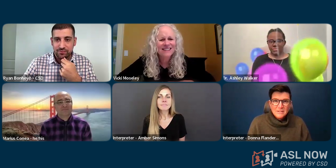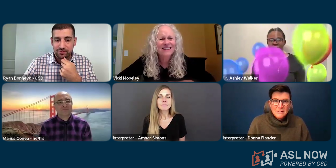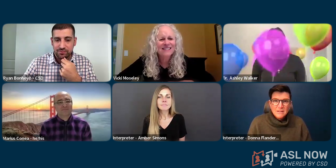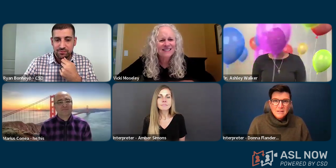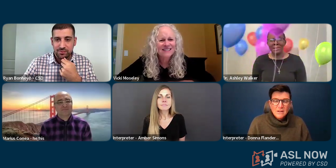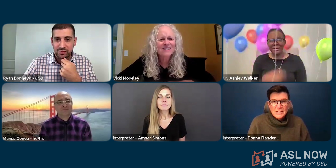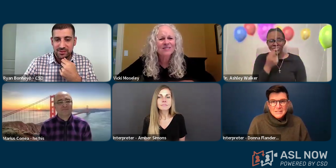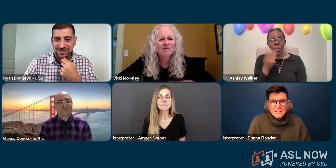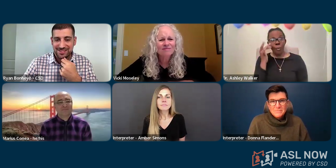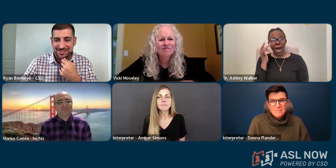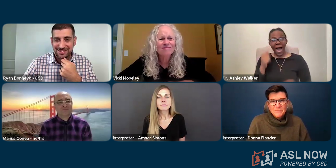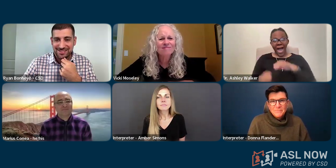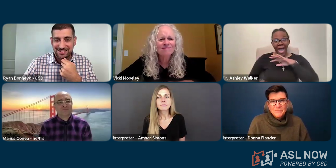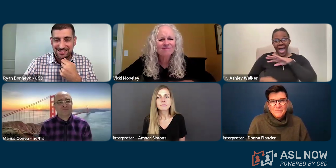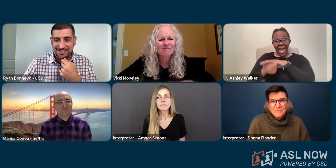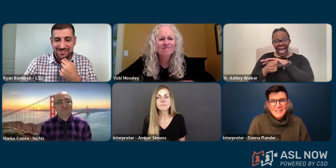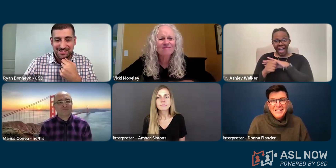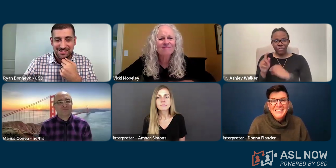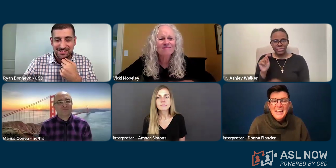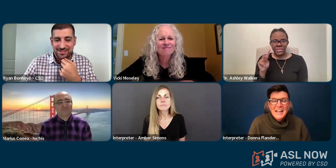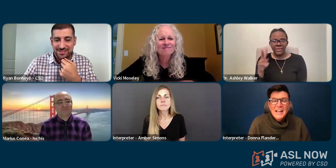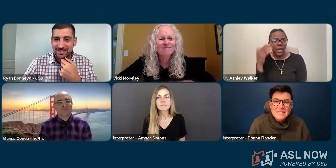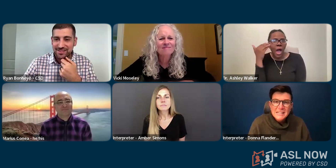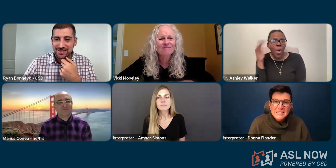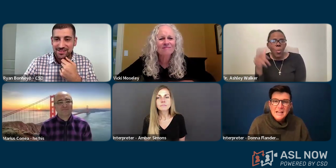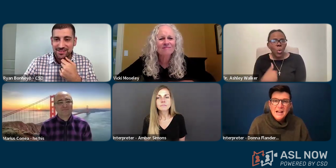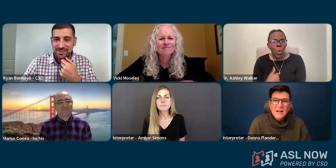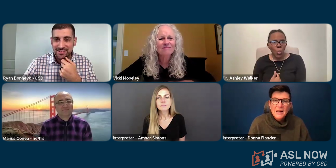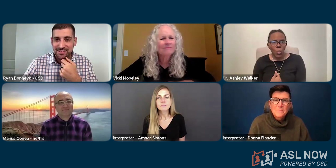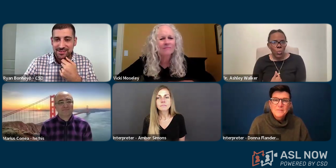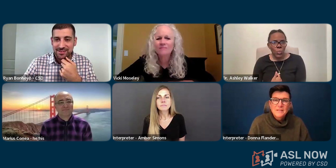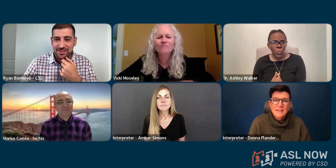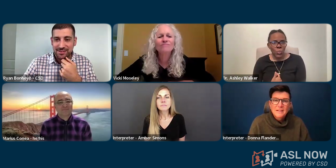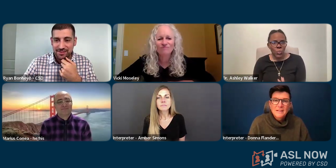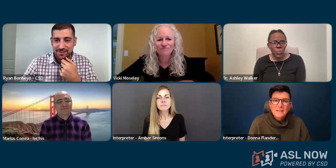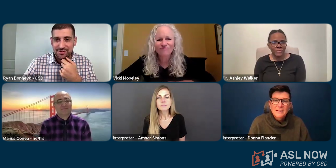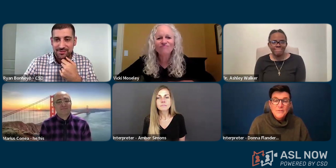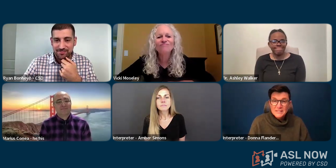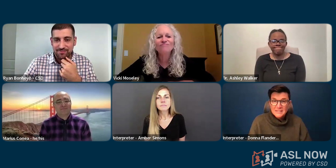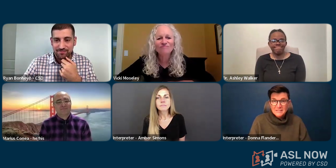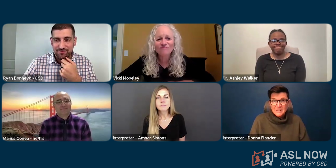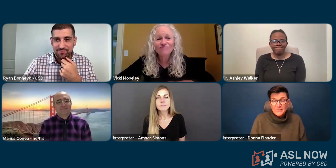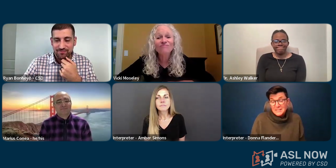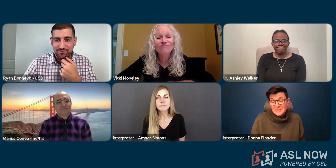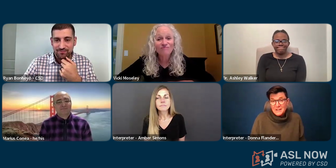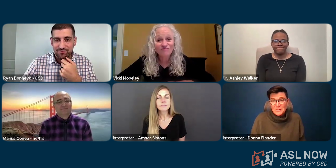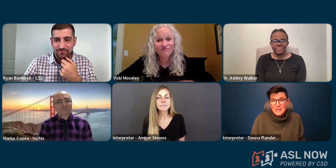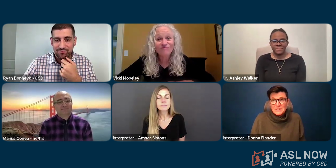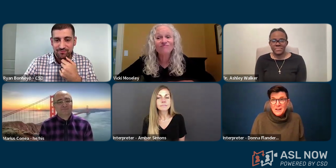Oh geez. And the reason is if it's if it's you know,